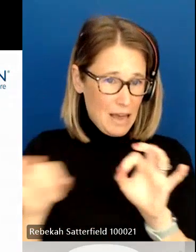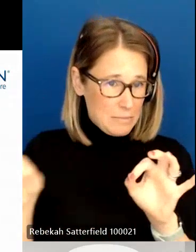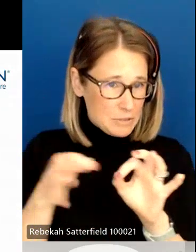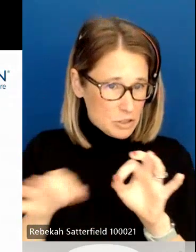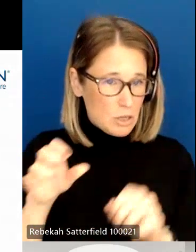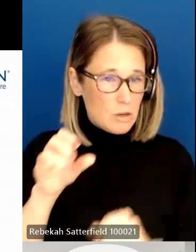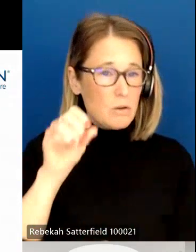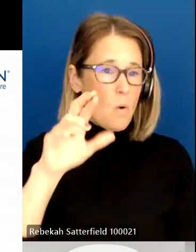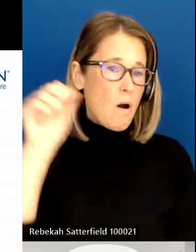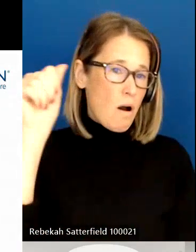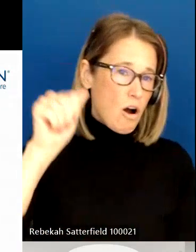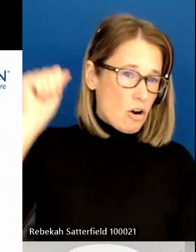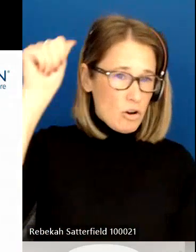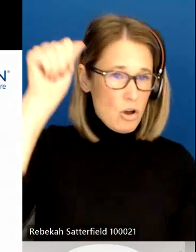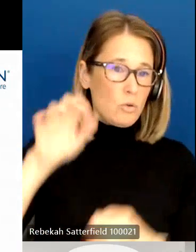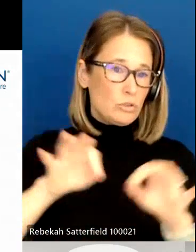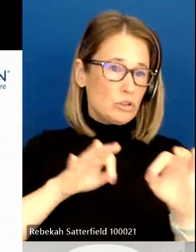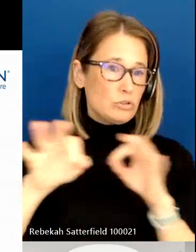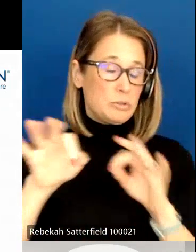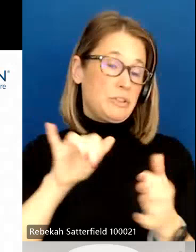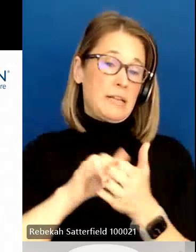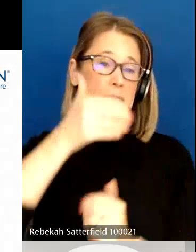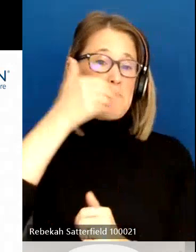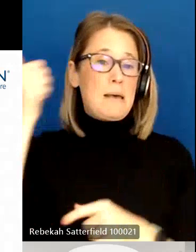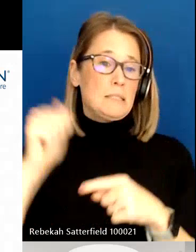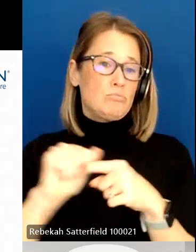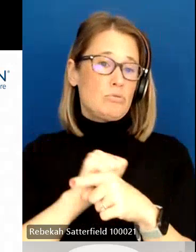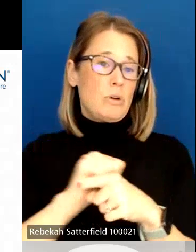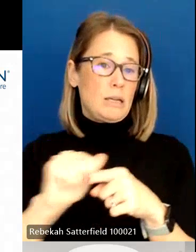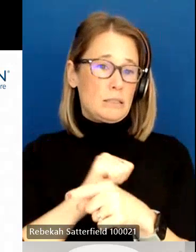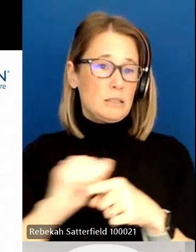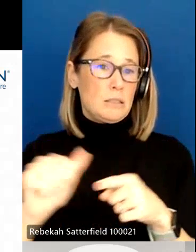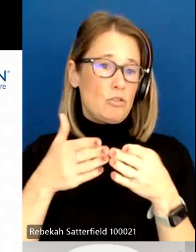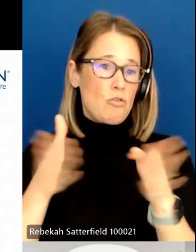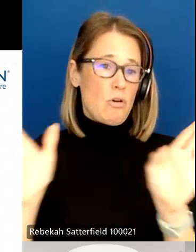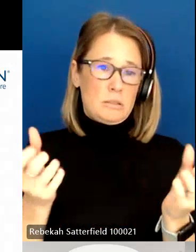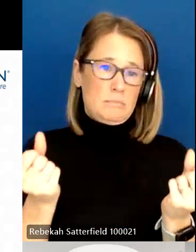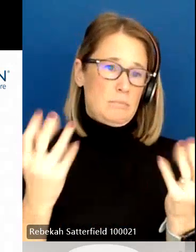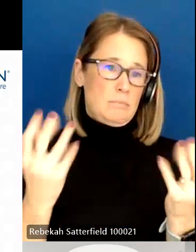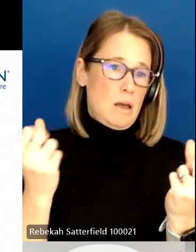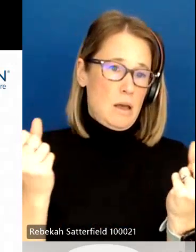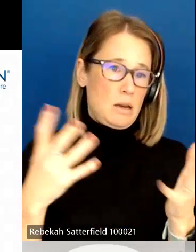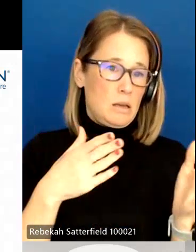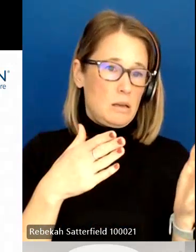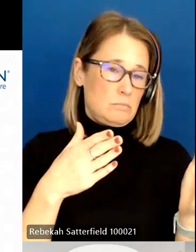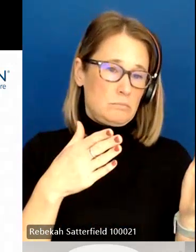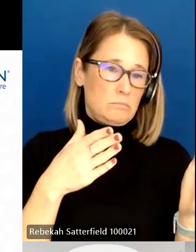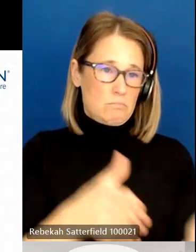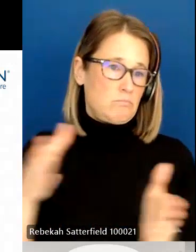which is a best practice across any number of activities um and if for example a patient has